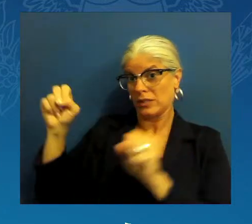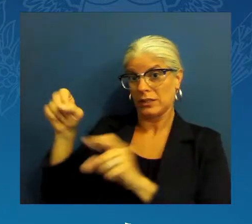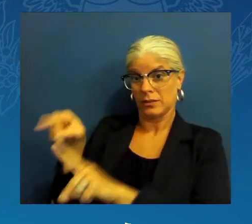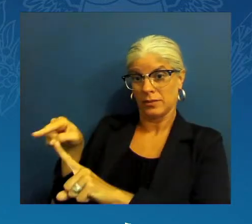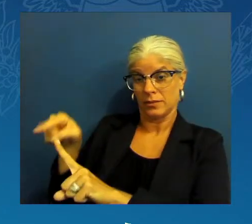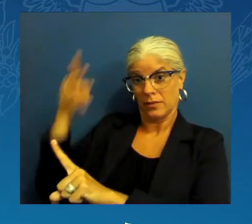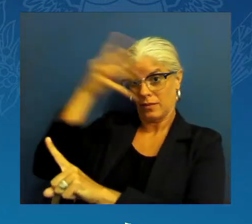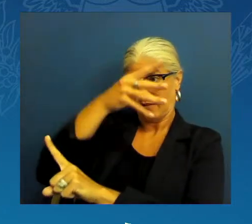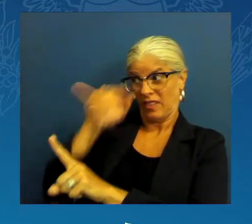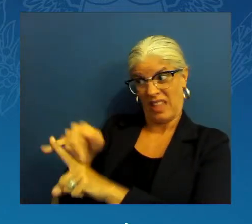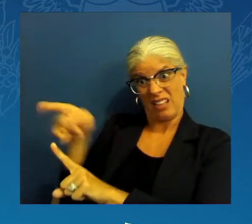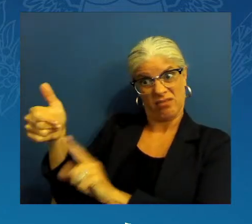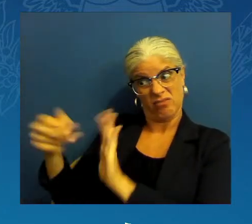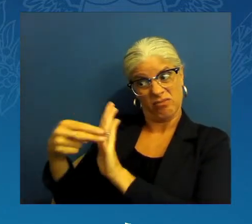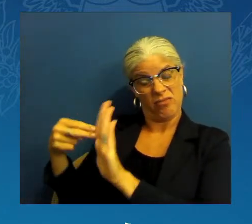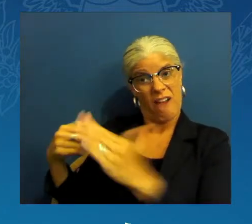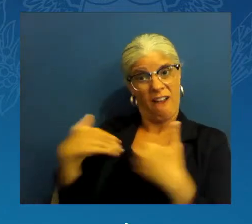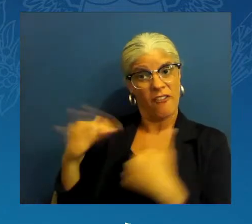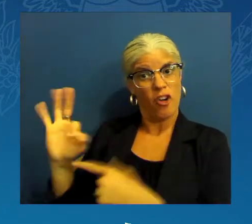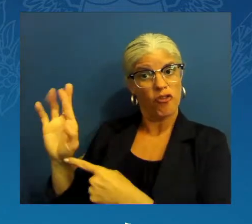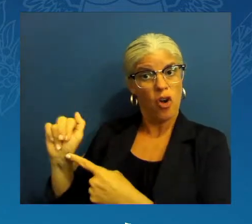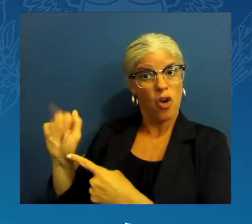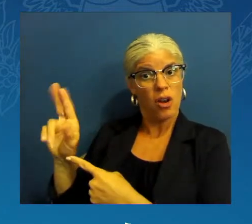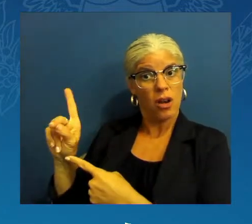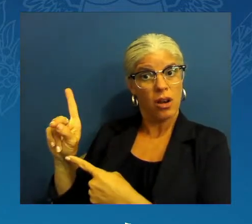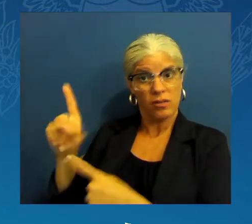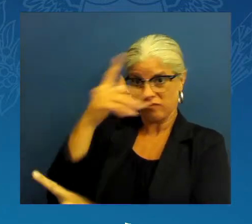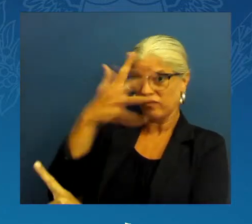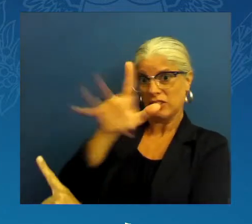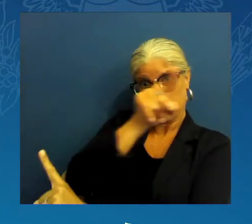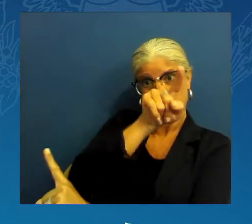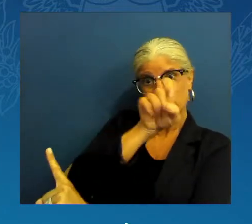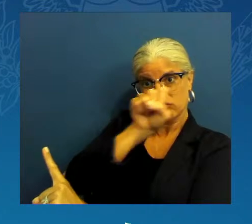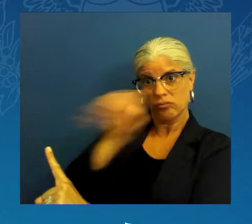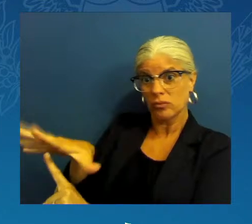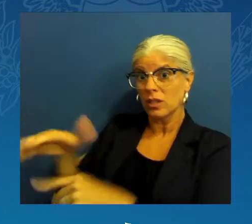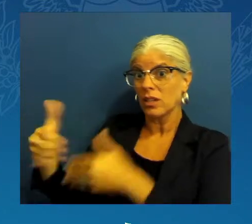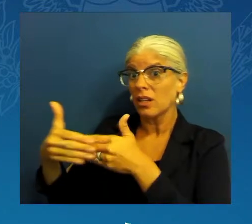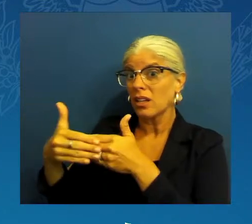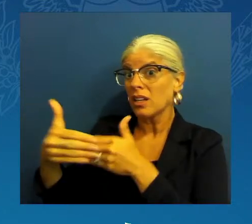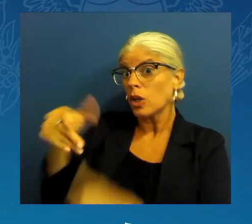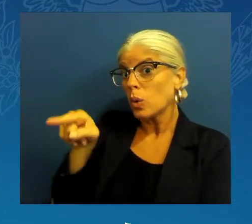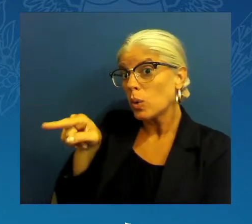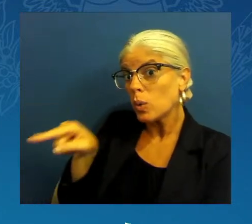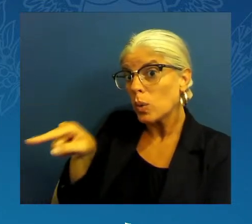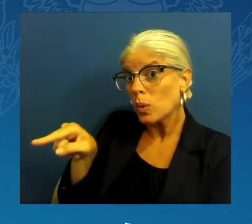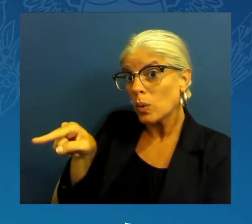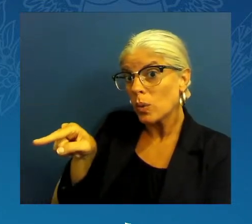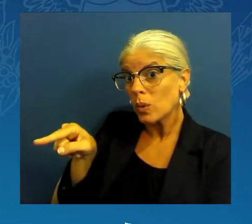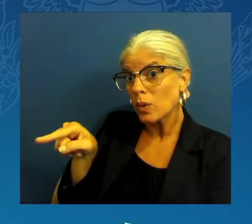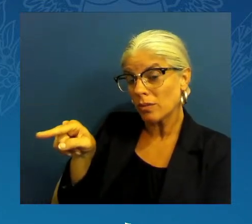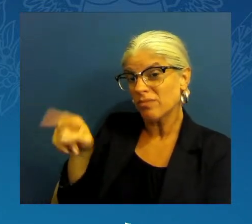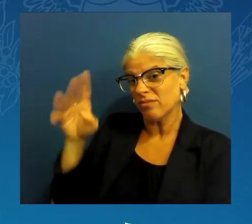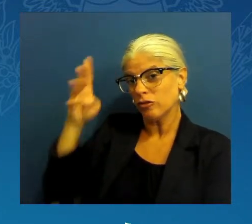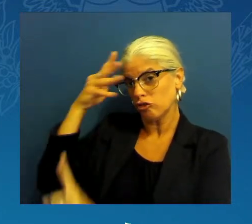that, going forward, he will be immune for activity we know he is prepared to engage in